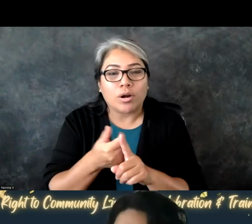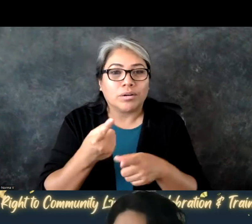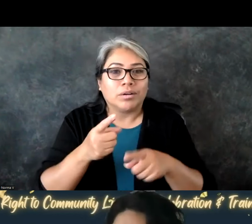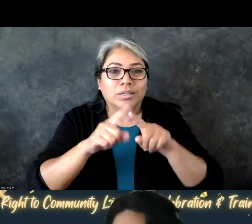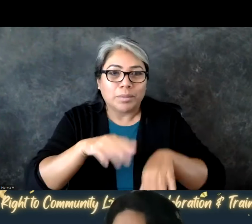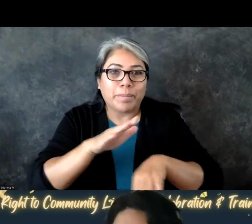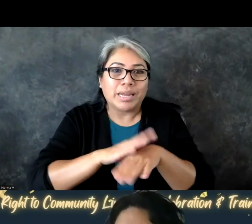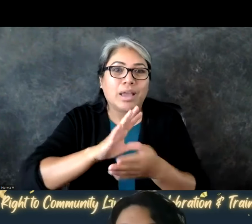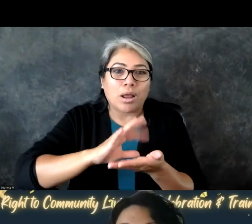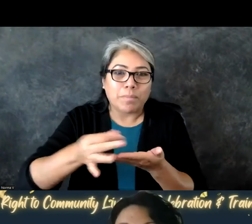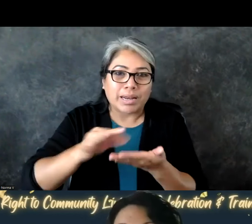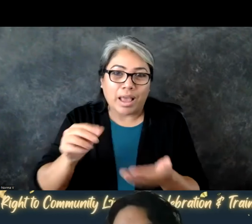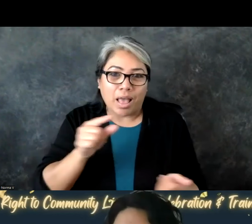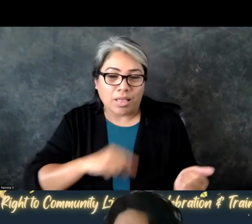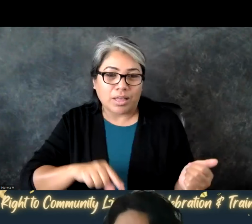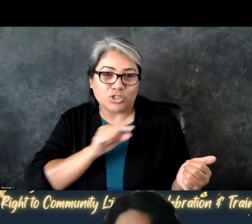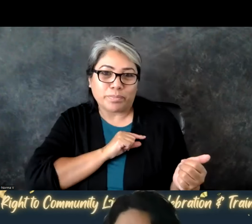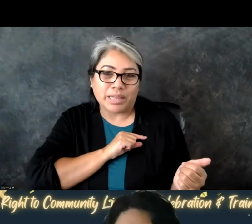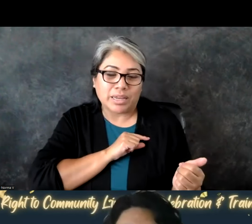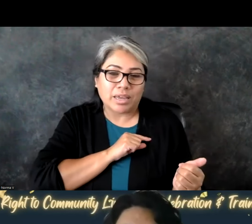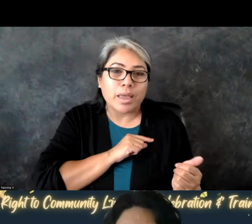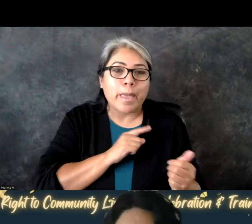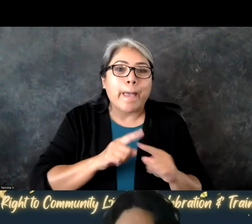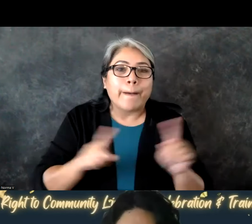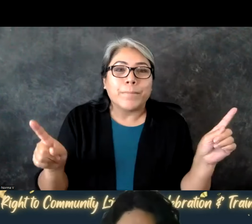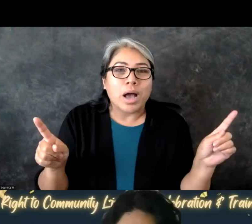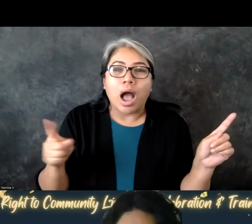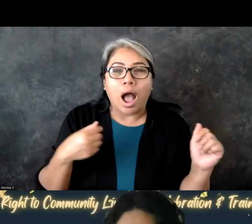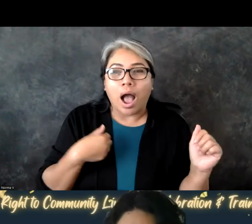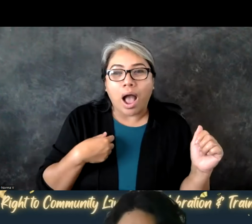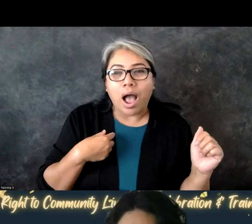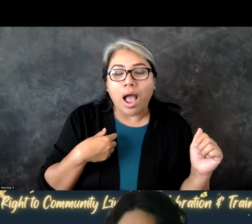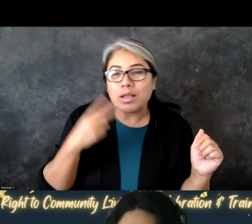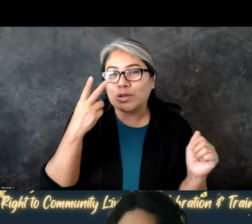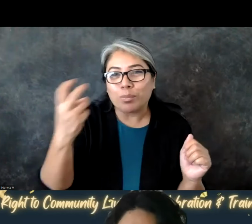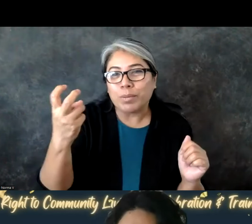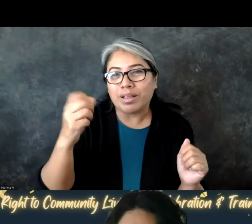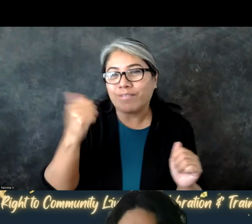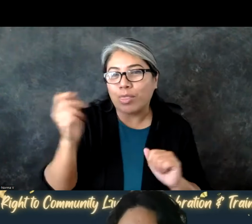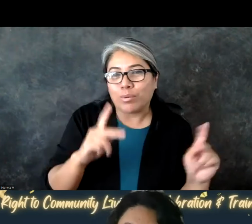limits and can now access the PG&E care program or other